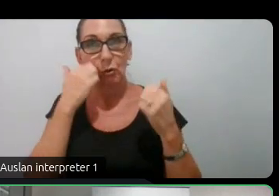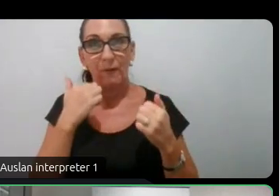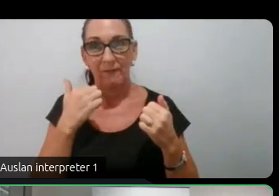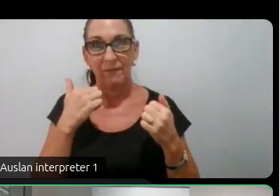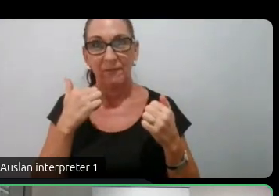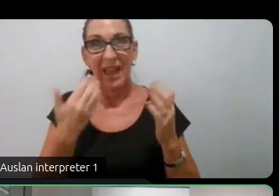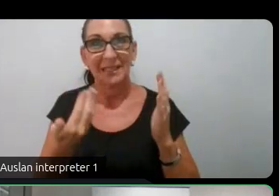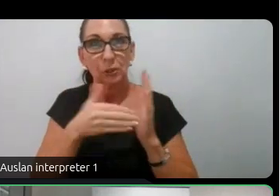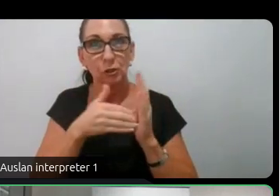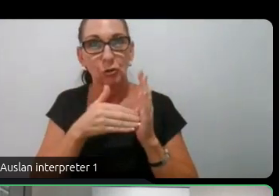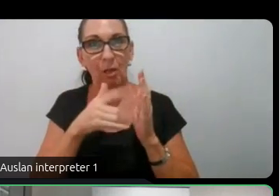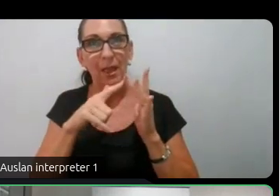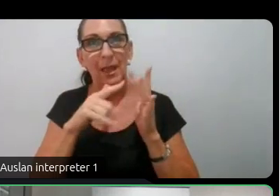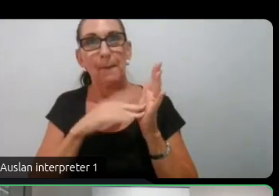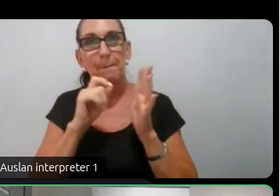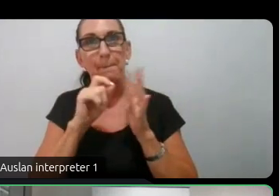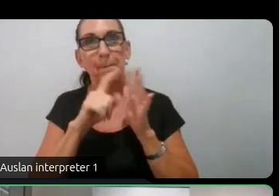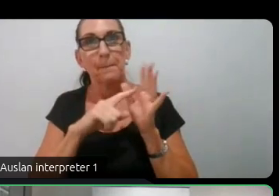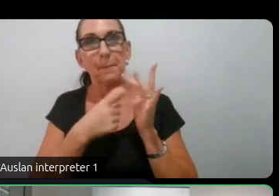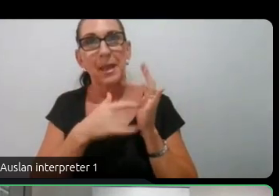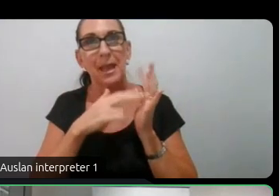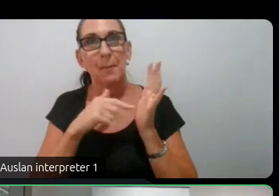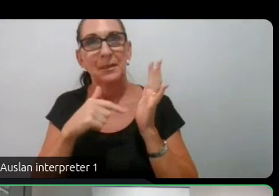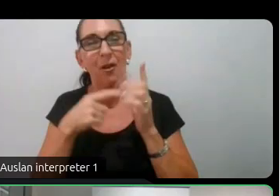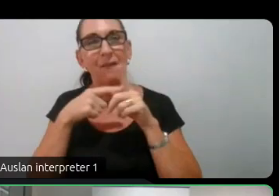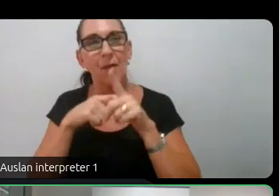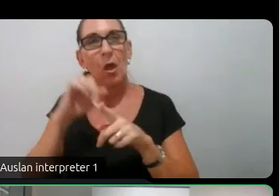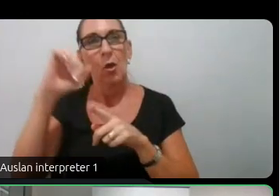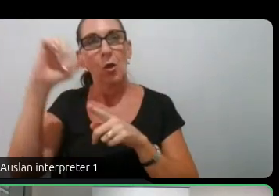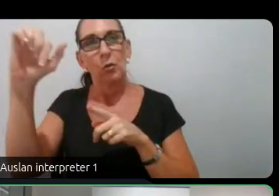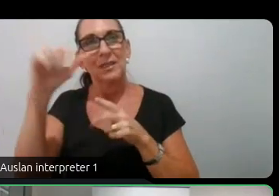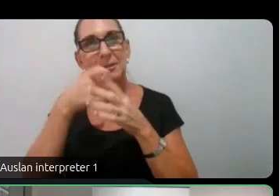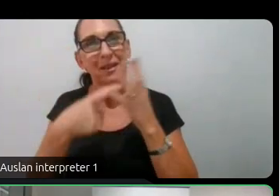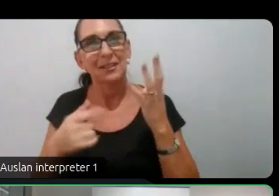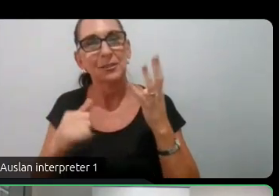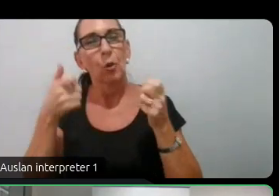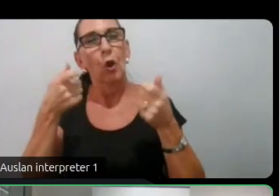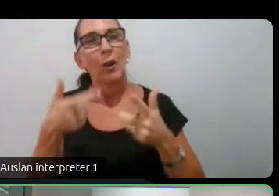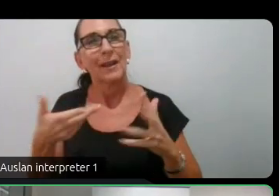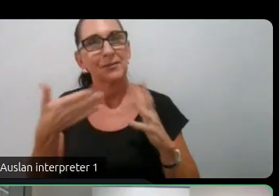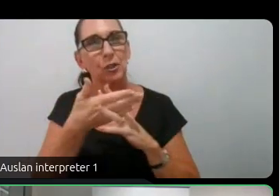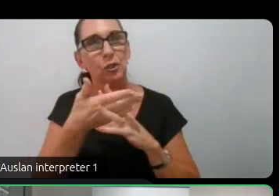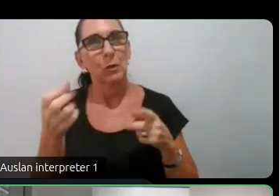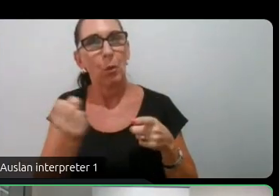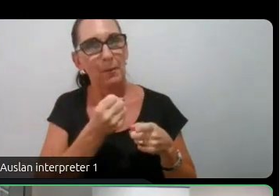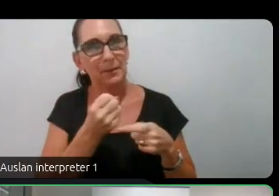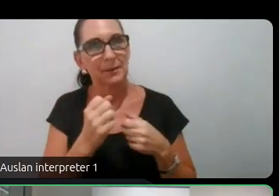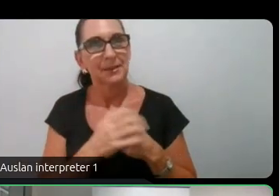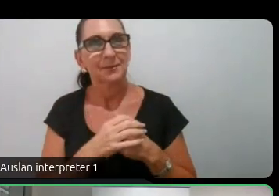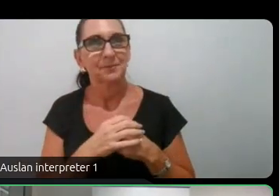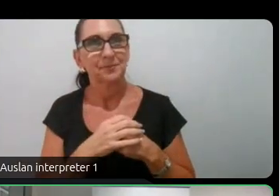either the disability or early intervention requirements. So this is effectively a mini